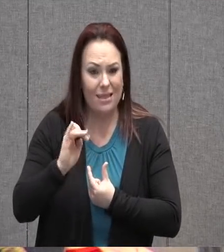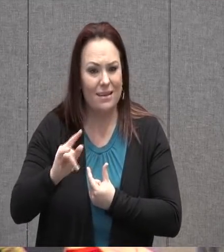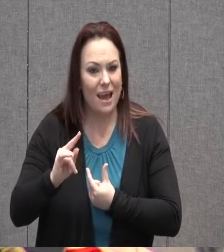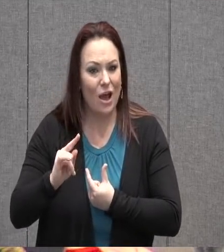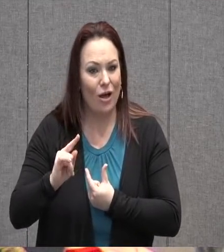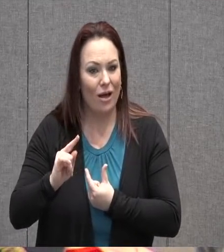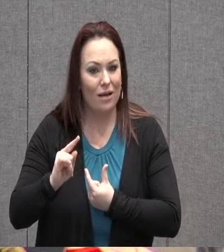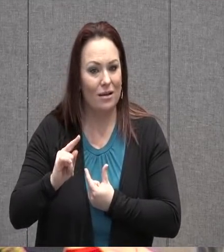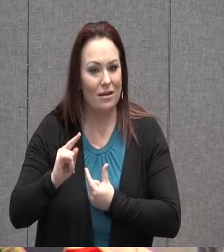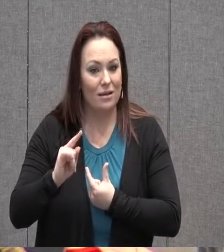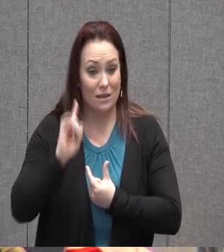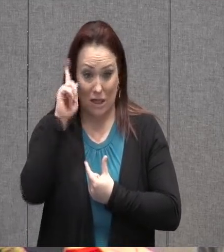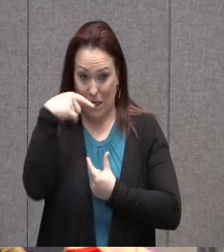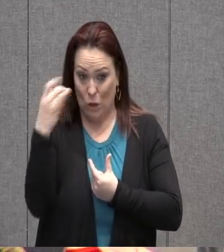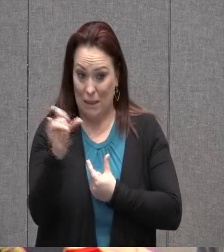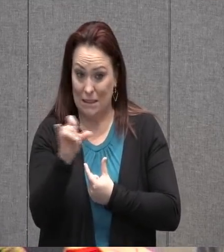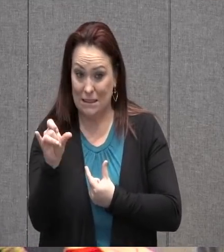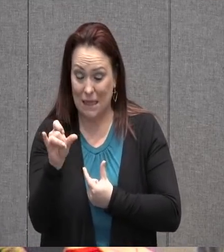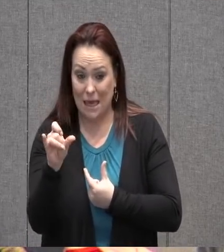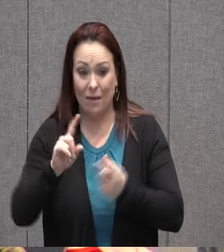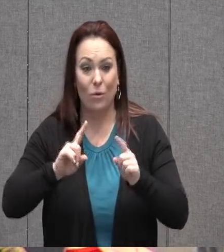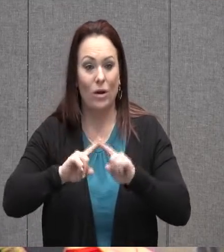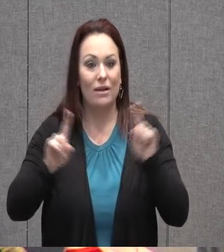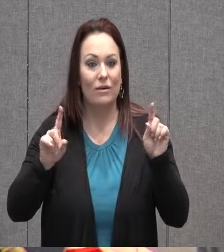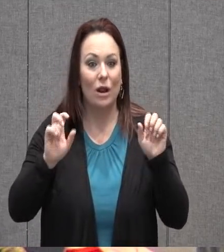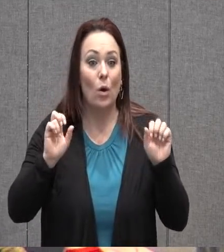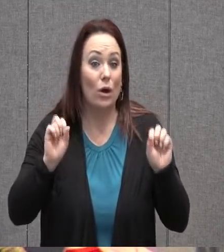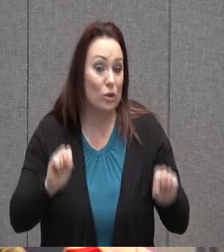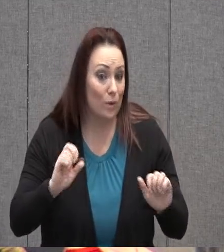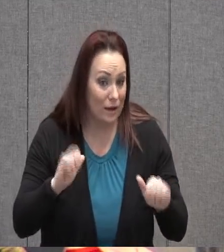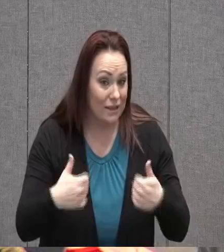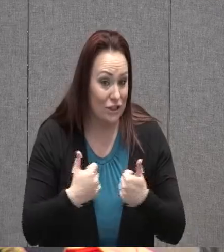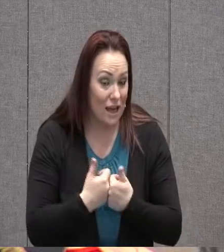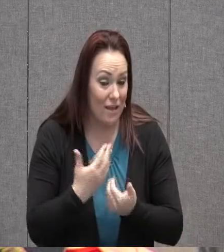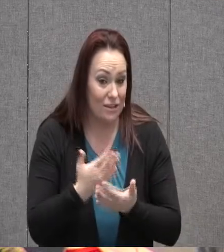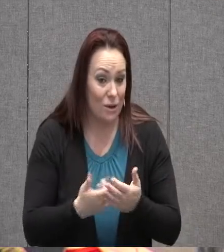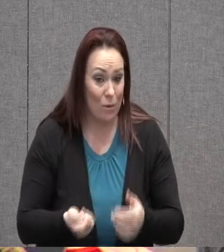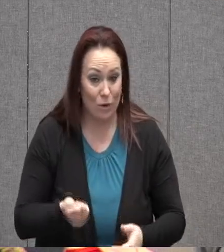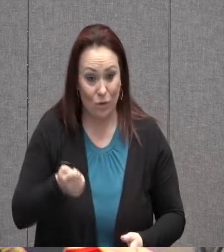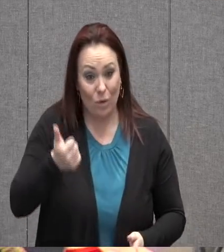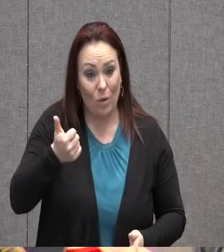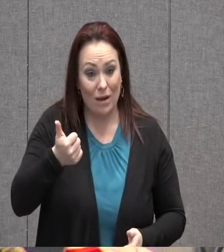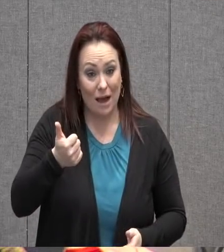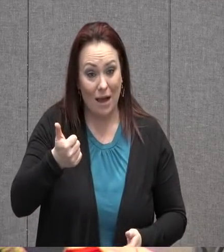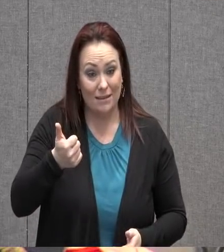Or you can even challenge somebody to a coin toss and see if you win with a head